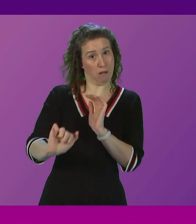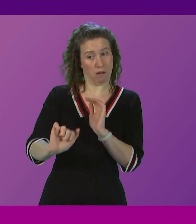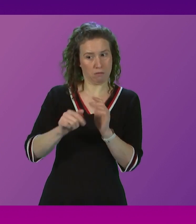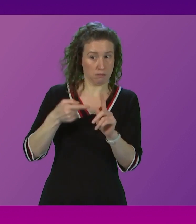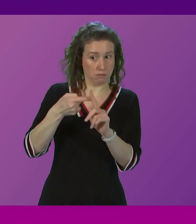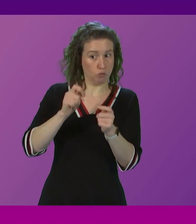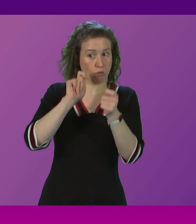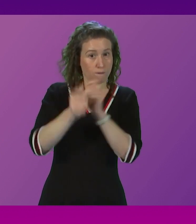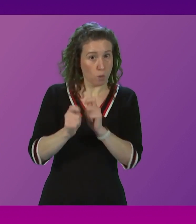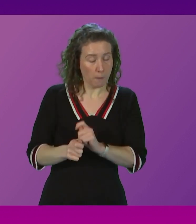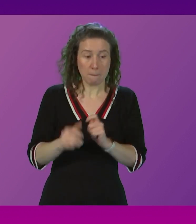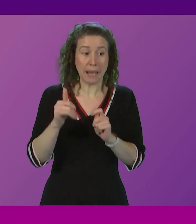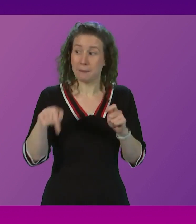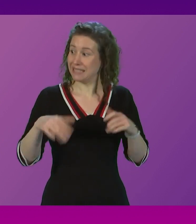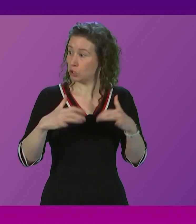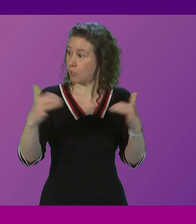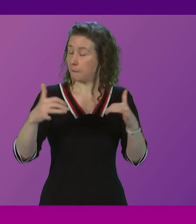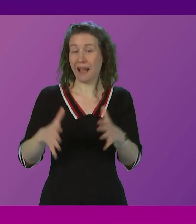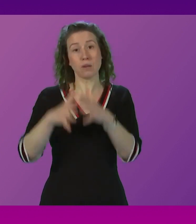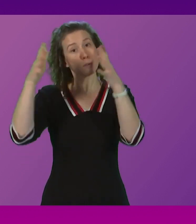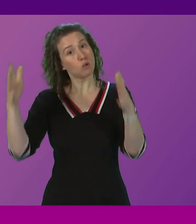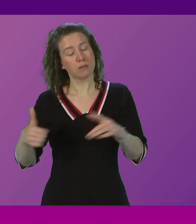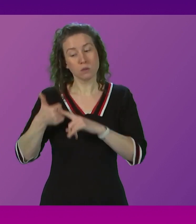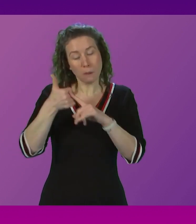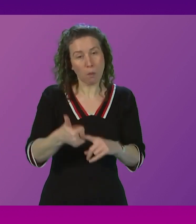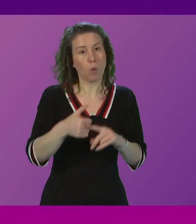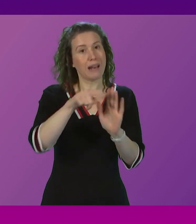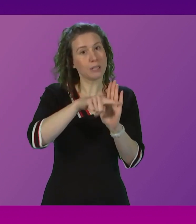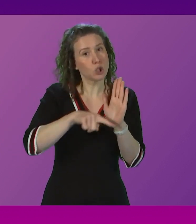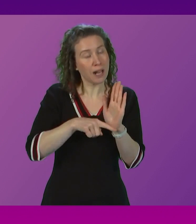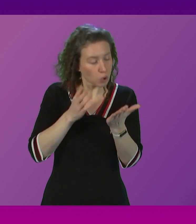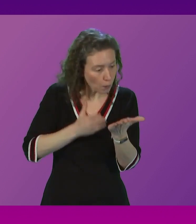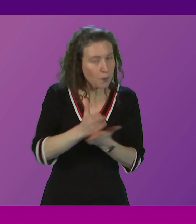Although there might be a majority in the chamber who will support the bill later today, a majority